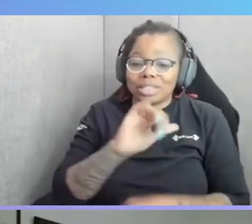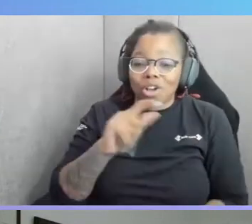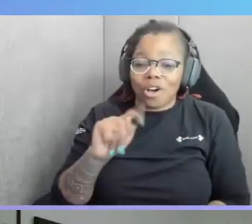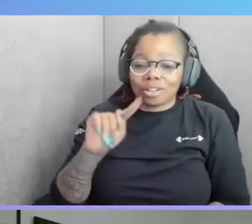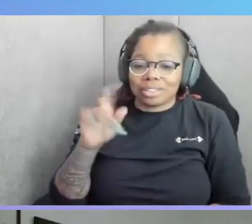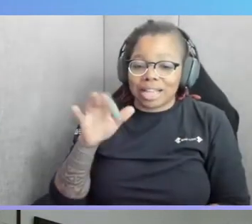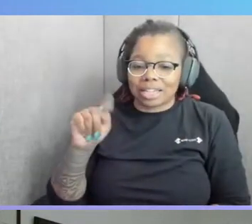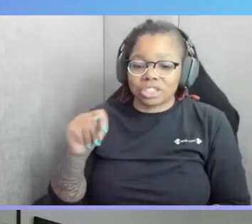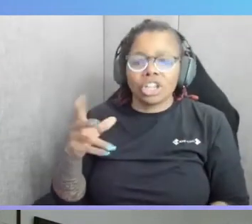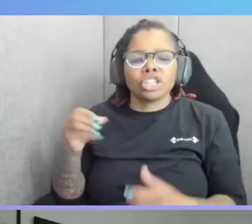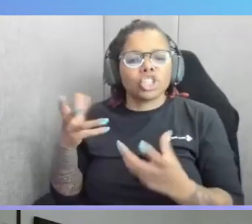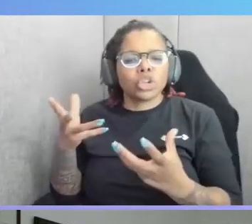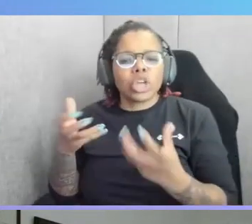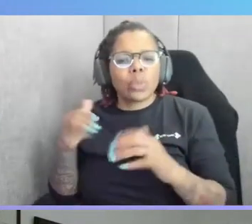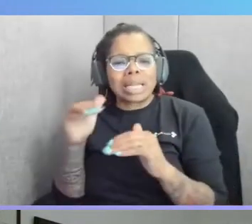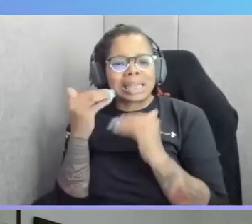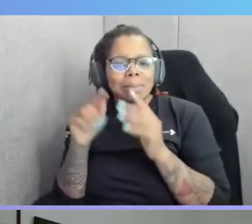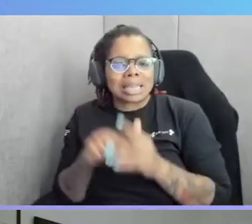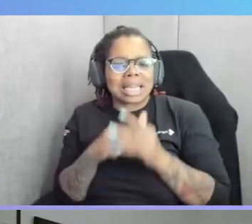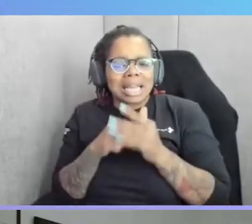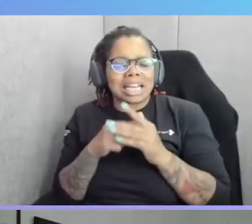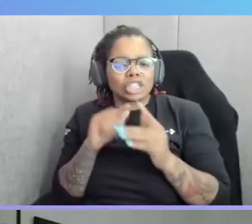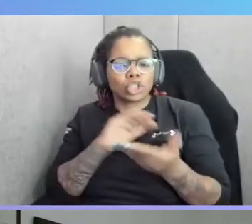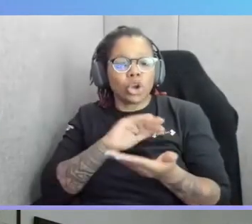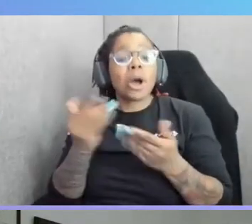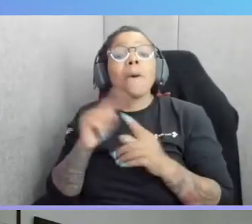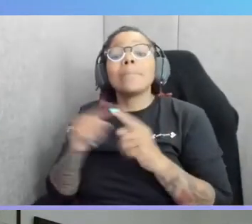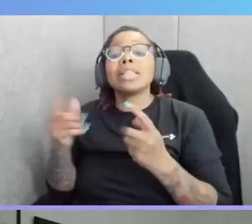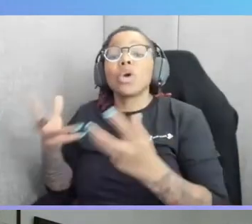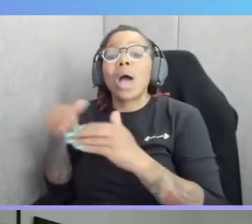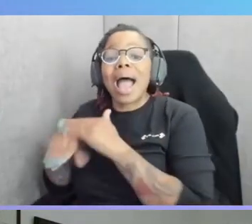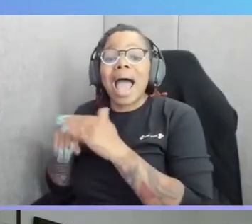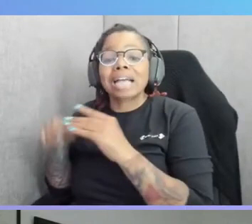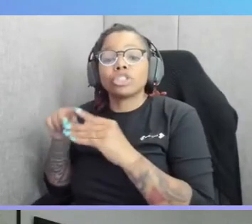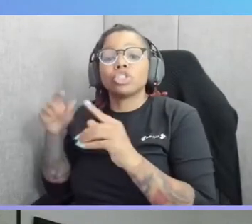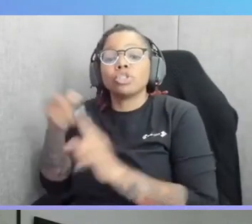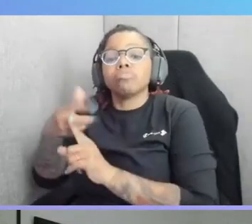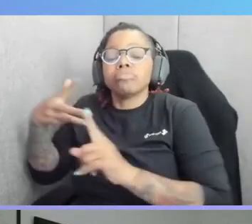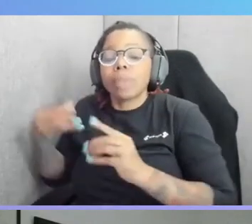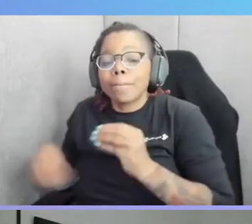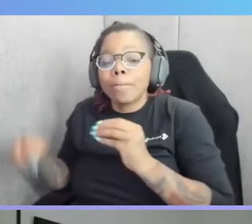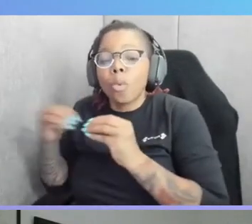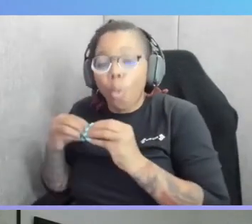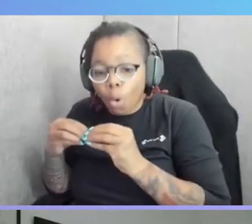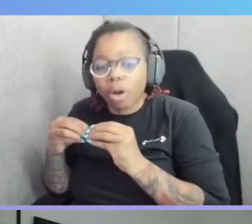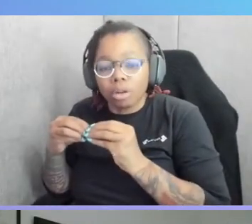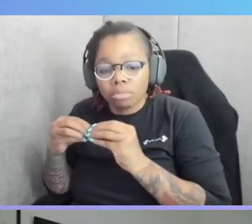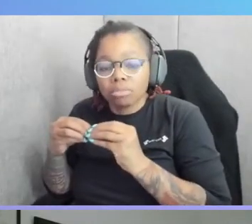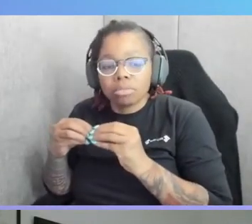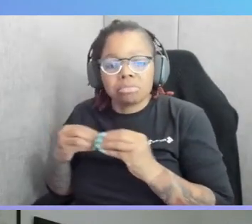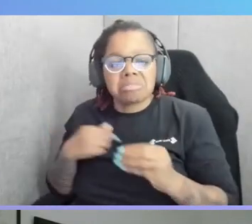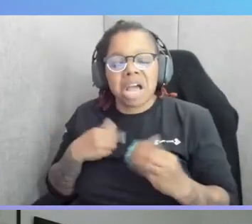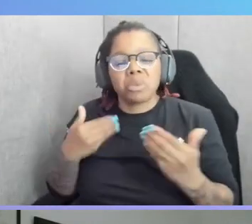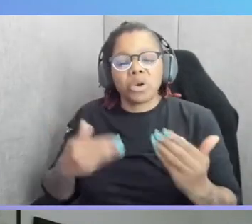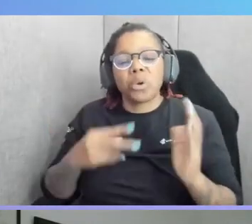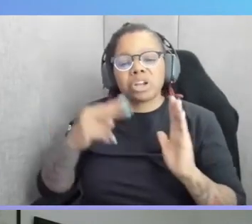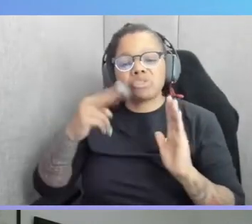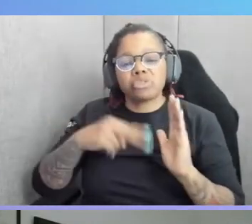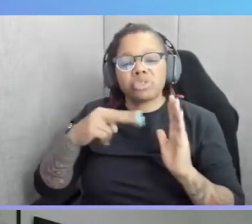was initially said, but they wanted access to a lot more information. And I'm just going to read, um, a couple quotes